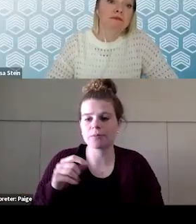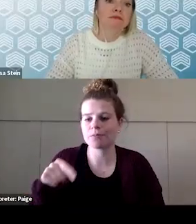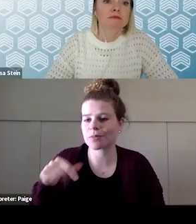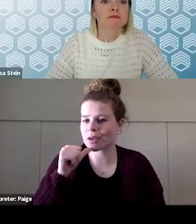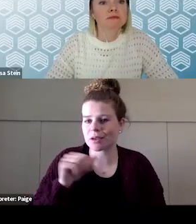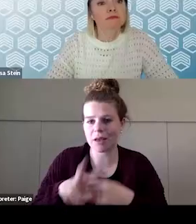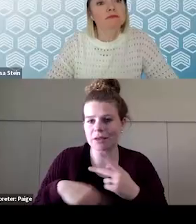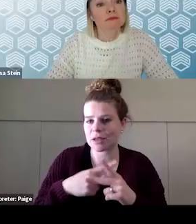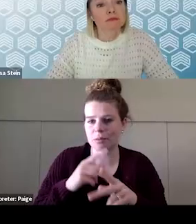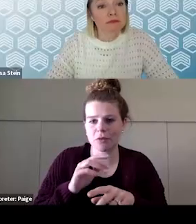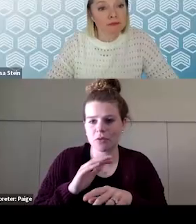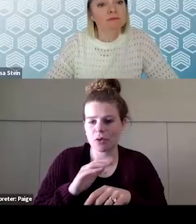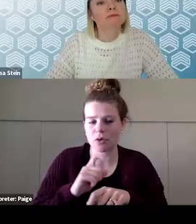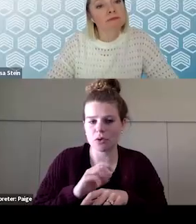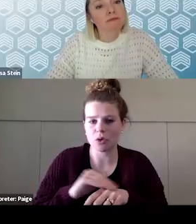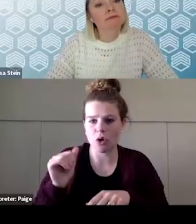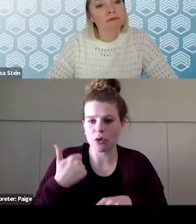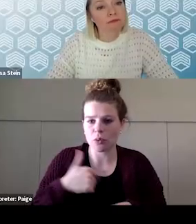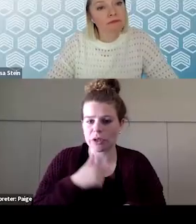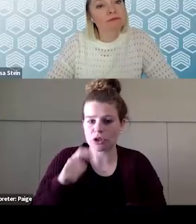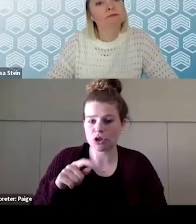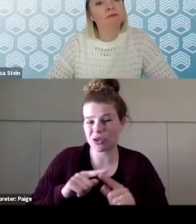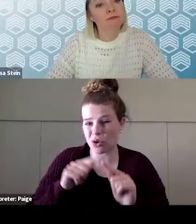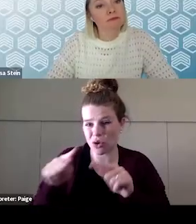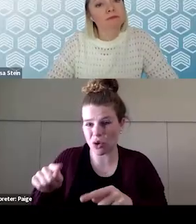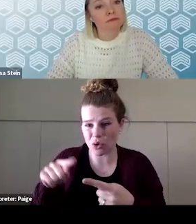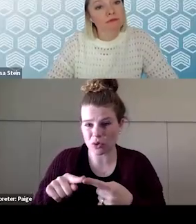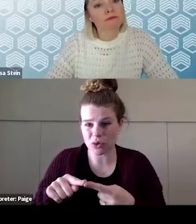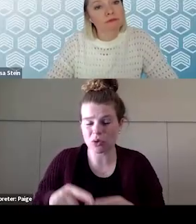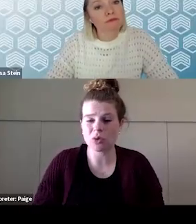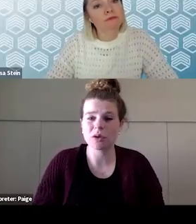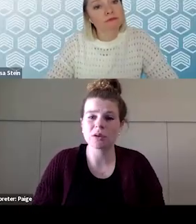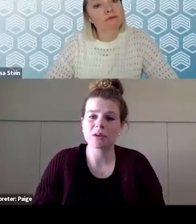that we should be necessarily going to. And like Leigh mentioned,